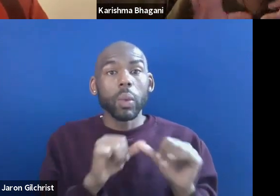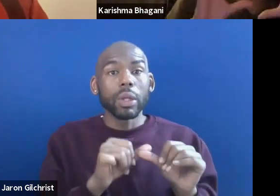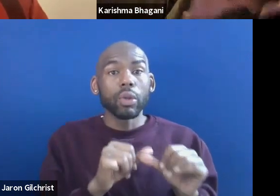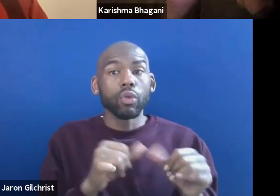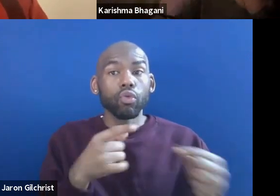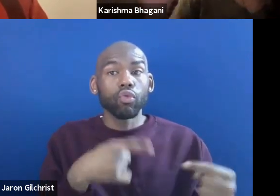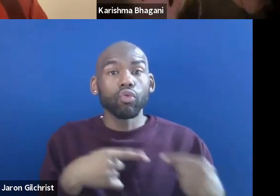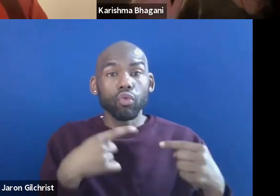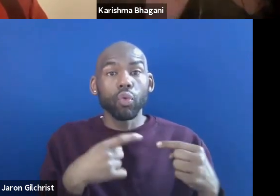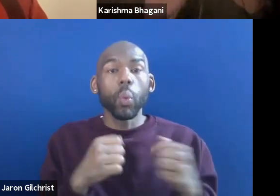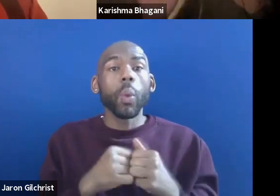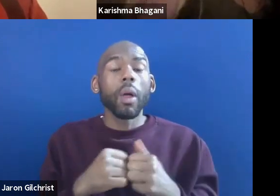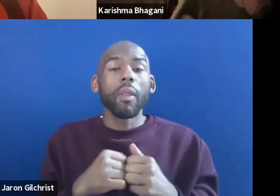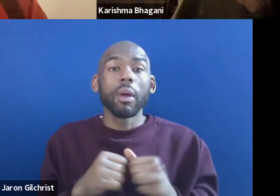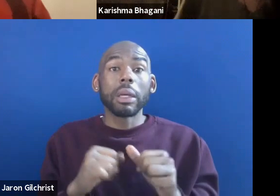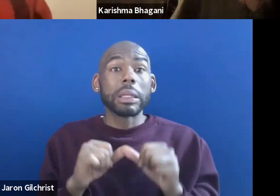question of sustainability and maintaining things.